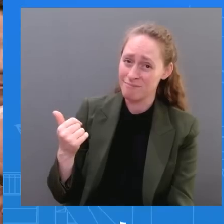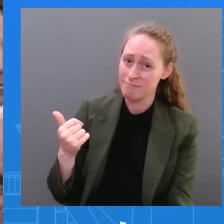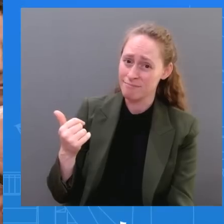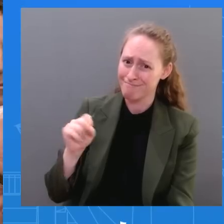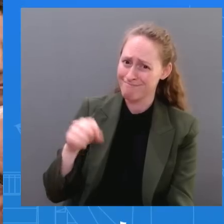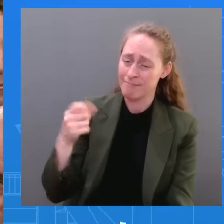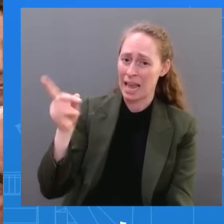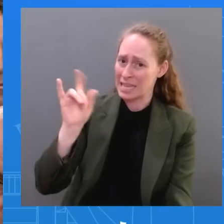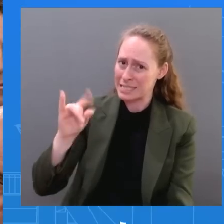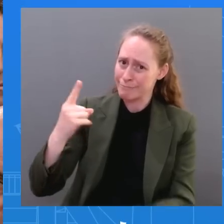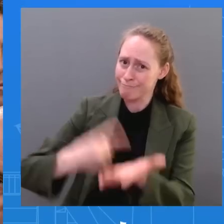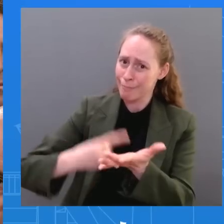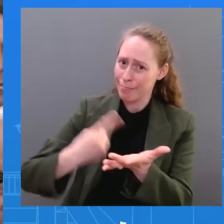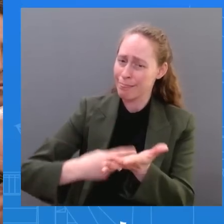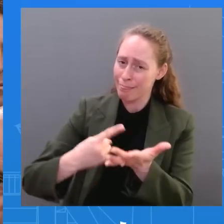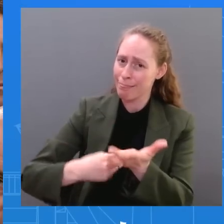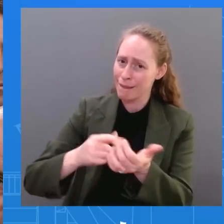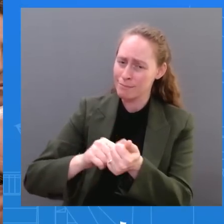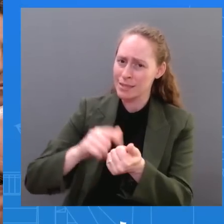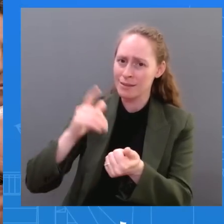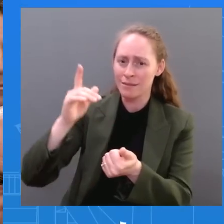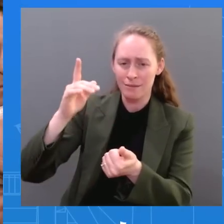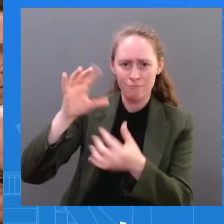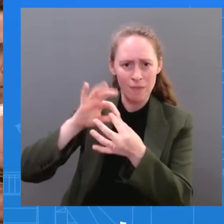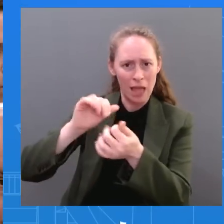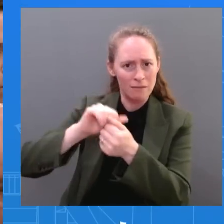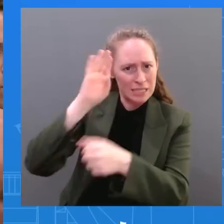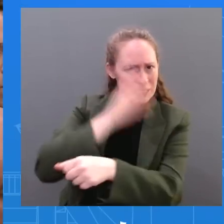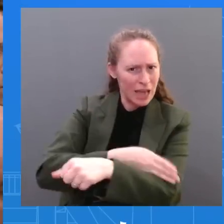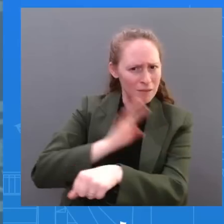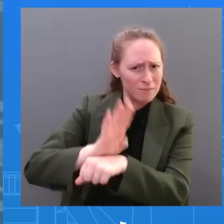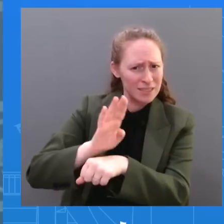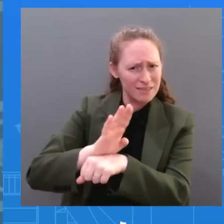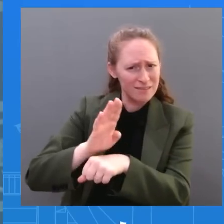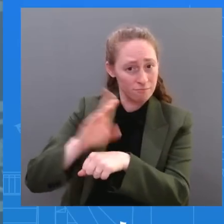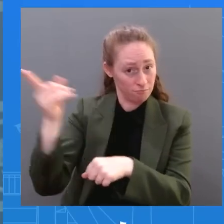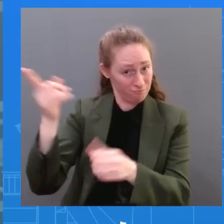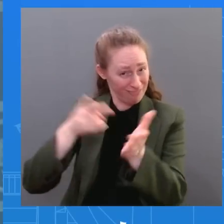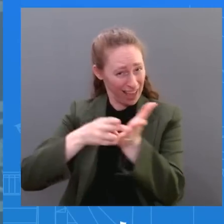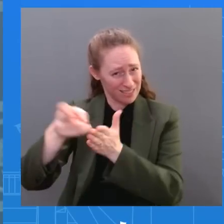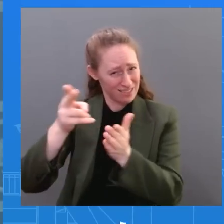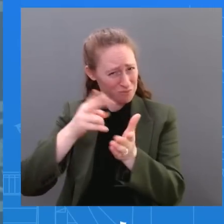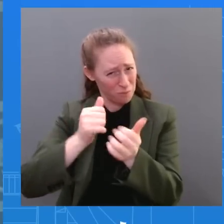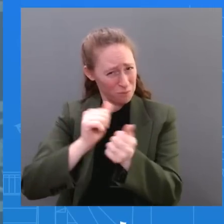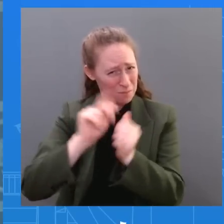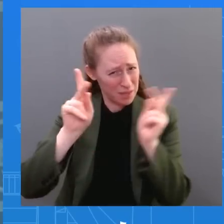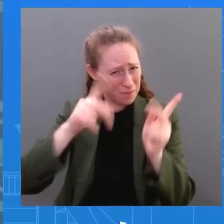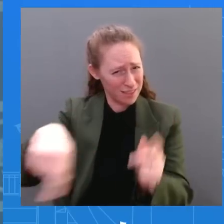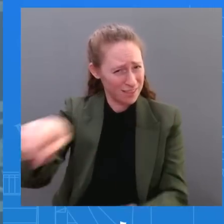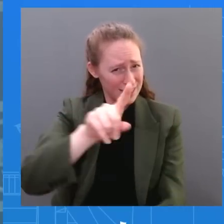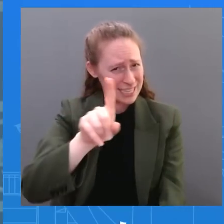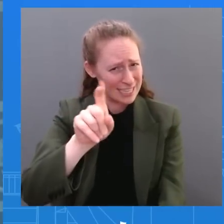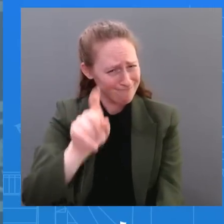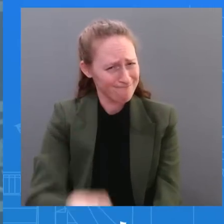Is he leveling with the American public on this? Ms. Jean-Pierre: Phil, I hear your question, but what I can tell you from here, standing at this podium,